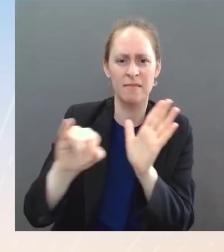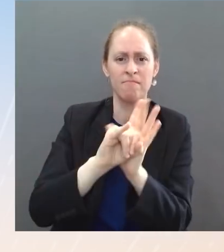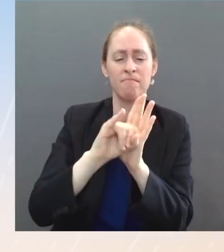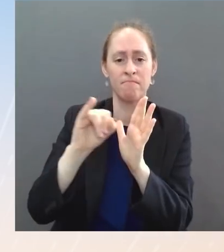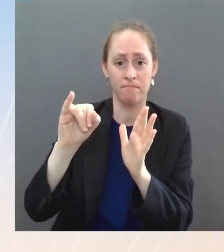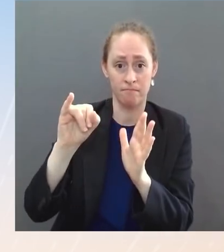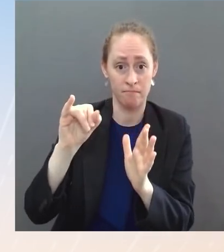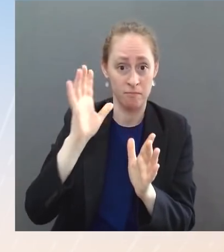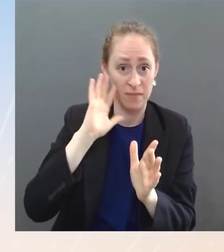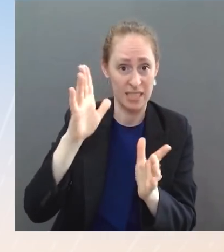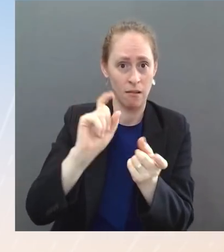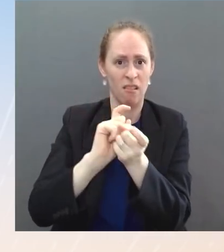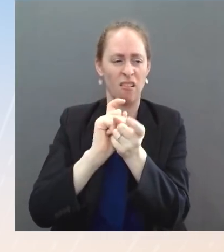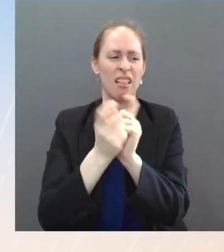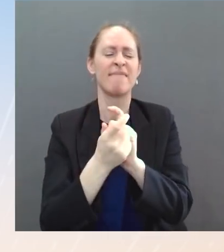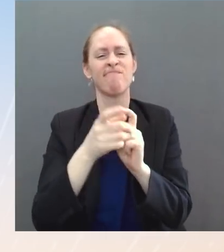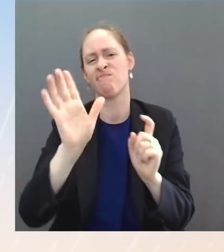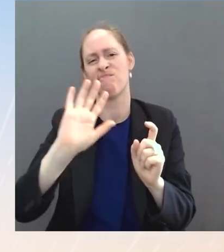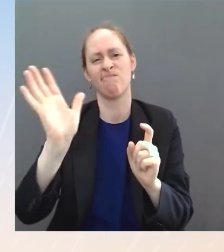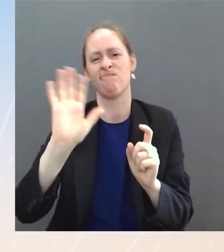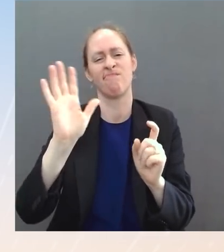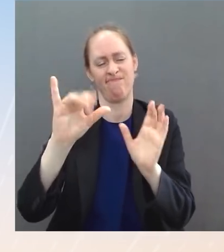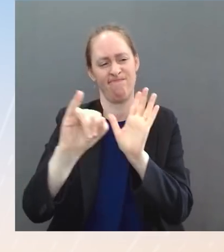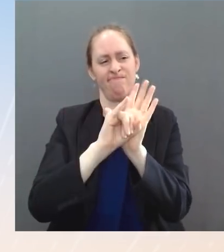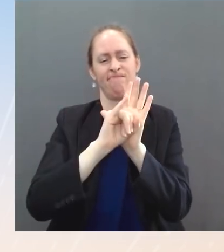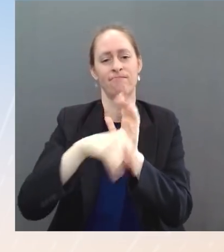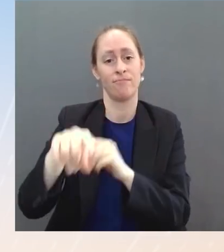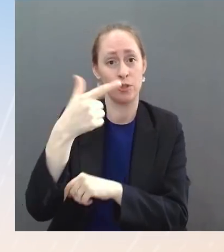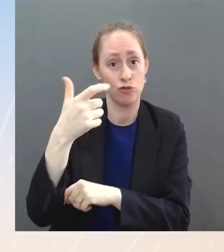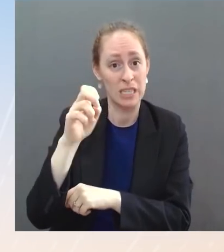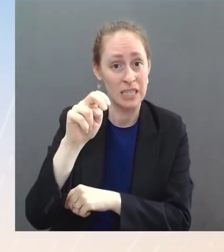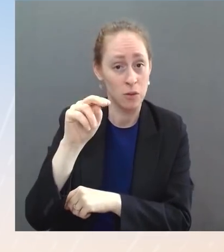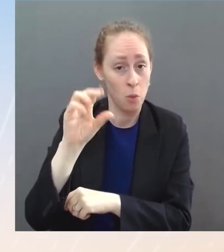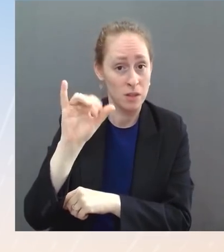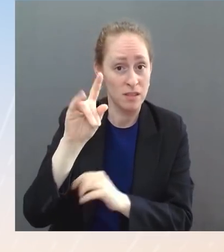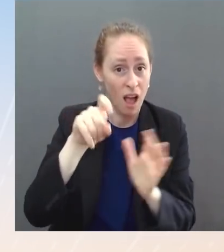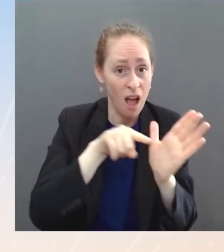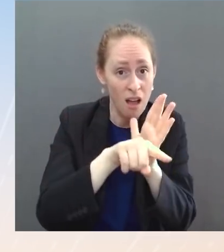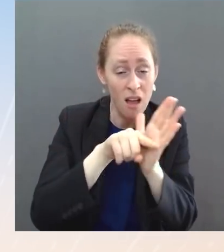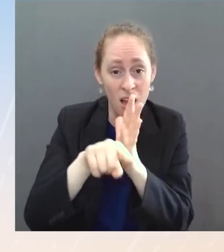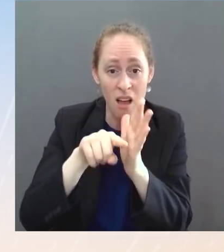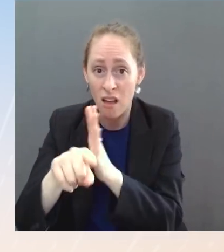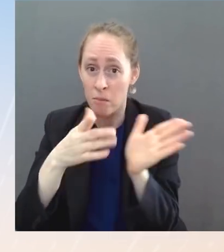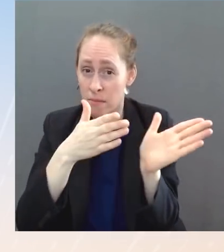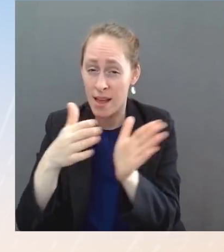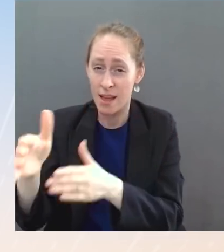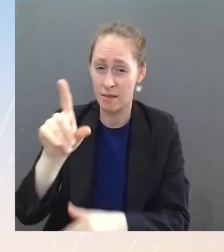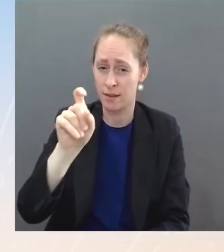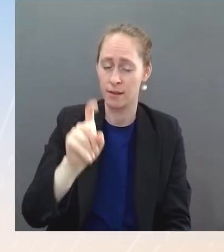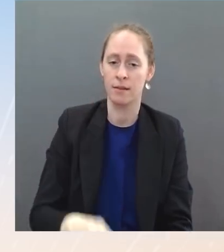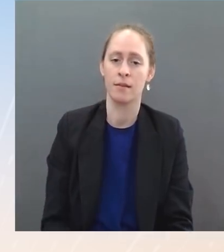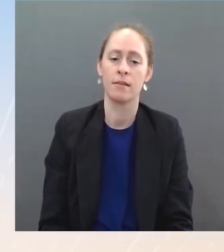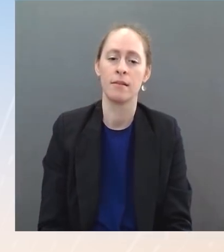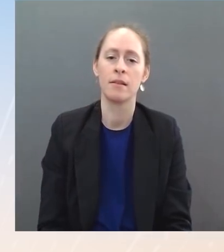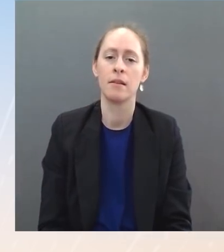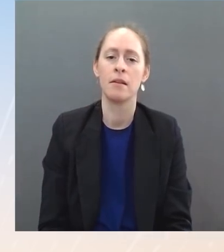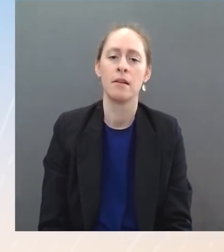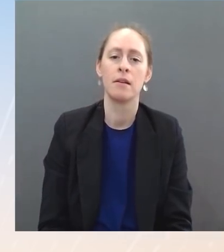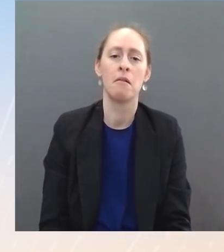it's not just that we sit around and debate terms and then, ultimately, decide to apply a term based against static circumstances.